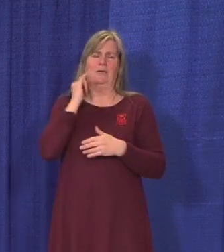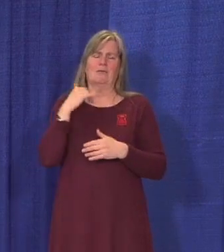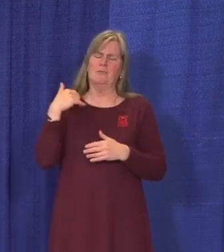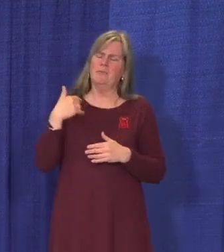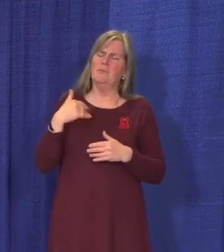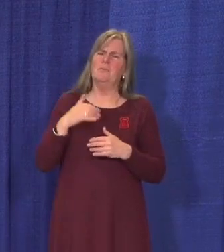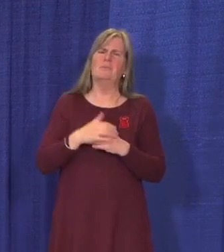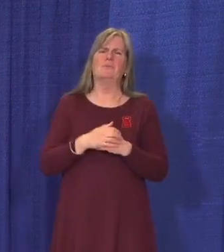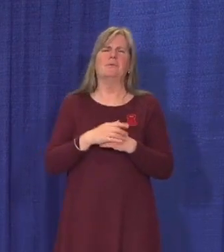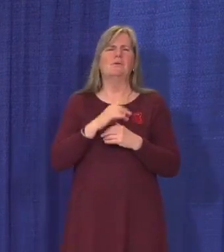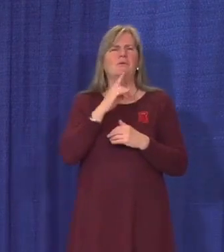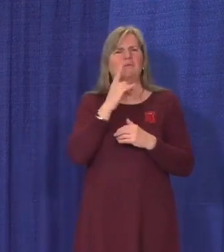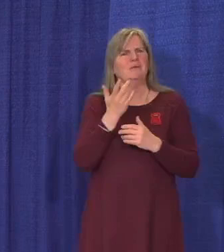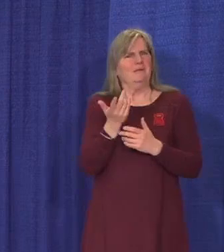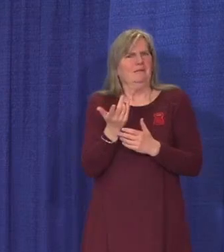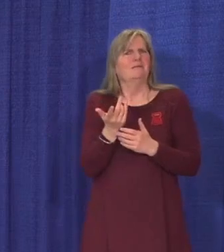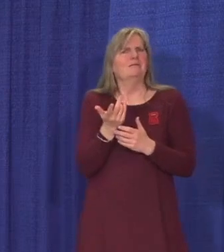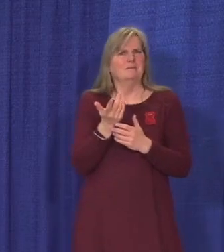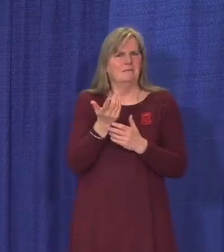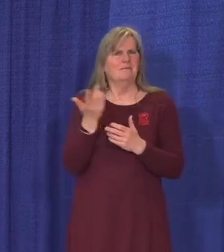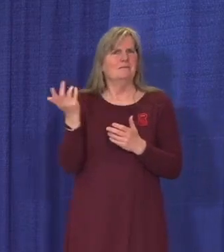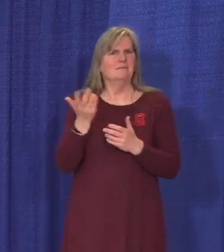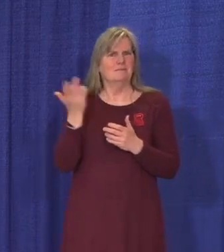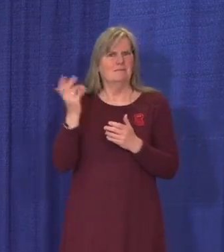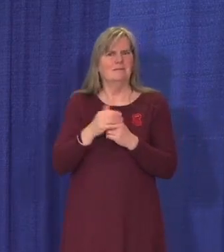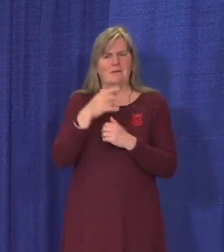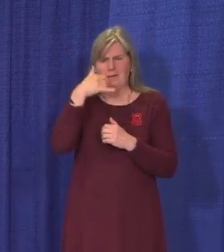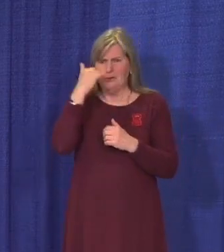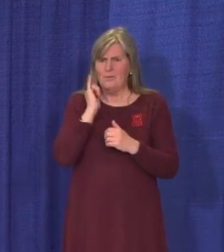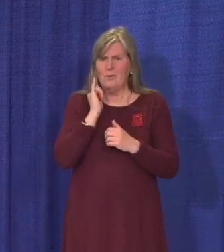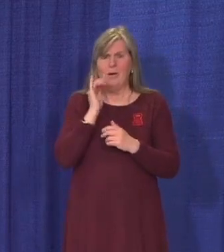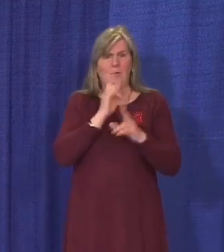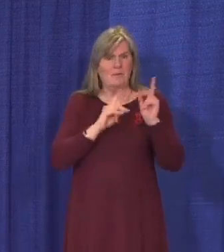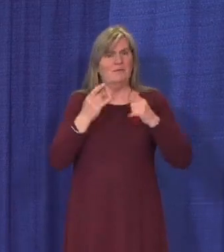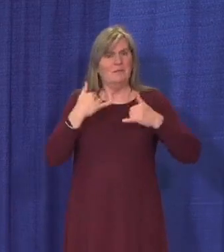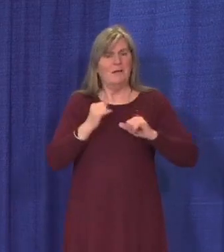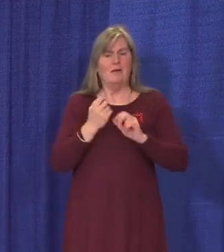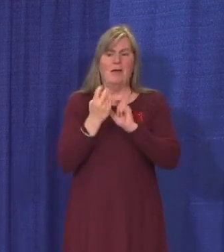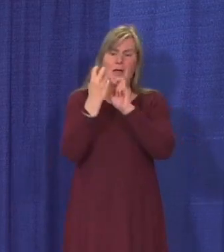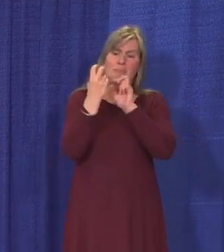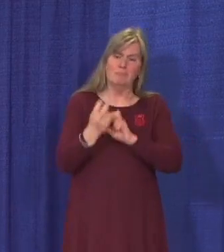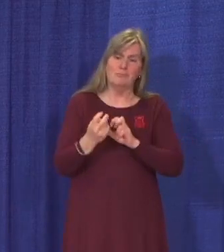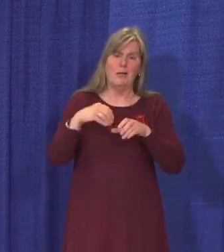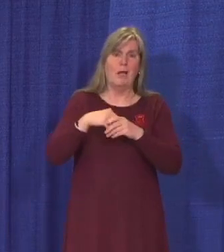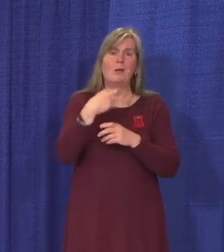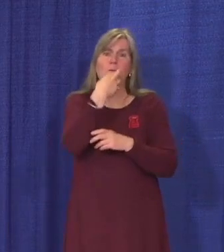We must continue to stay on guard and practice safe six plus one.